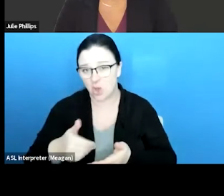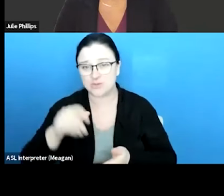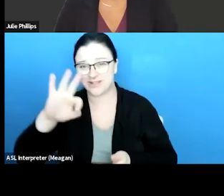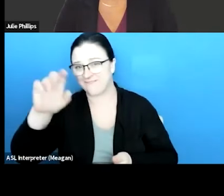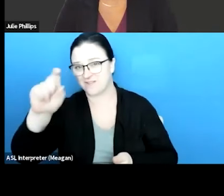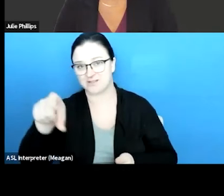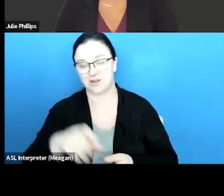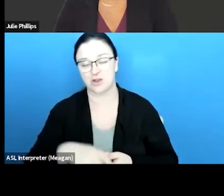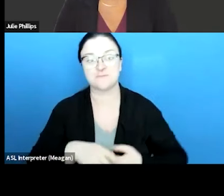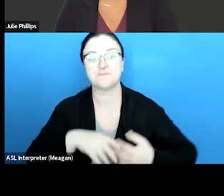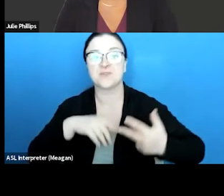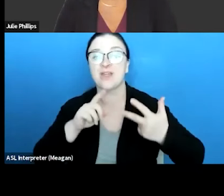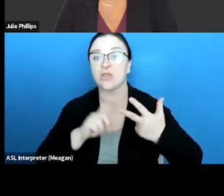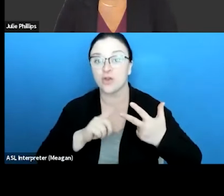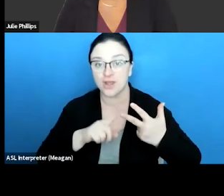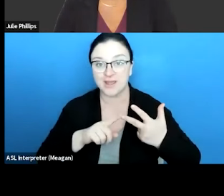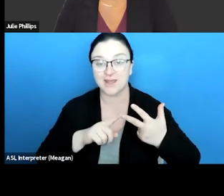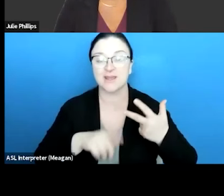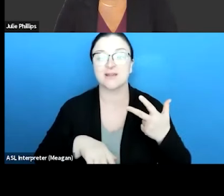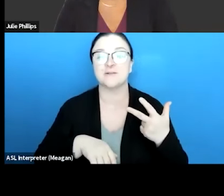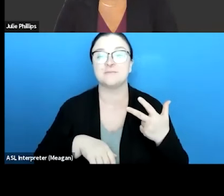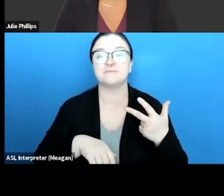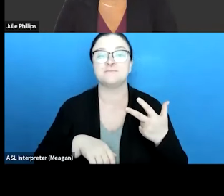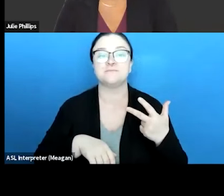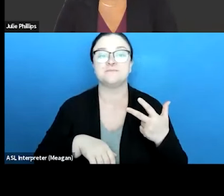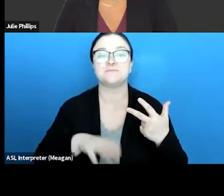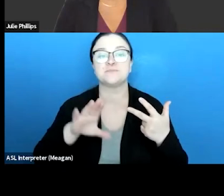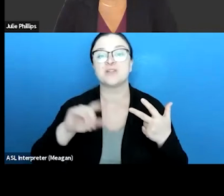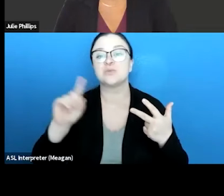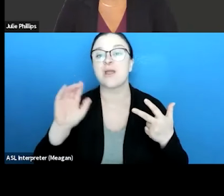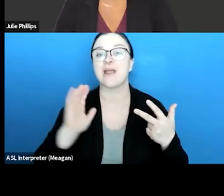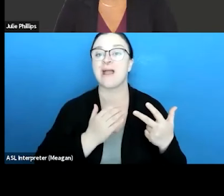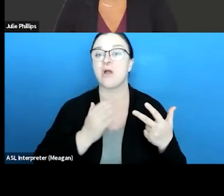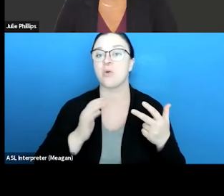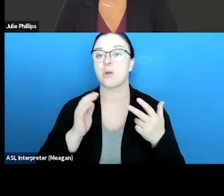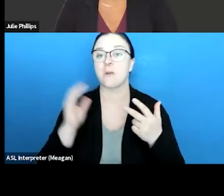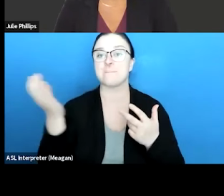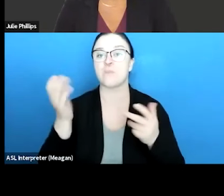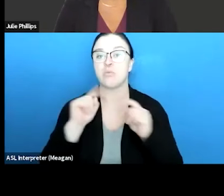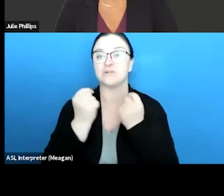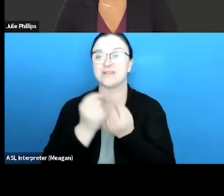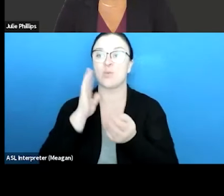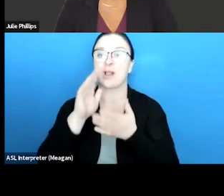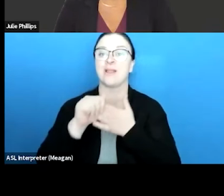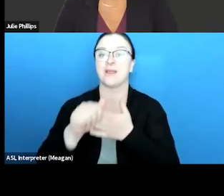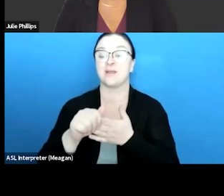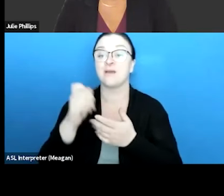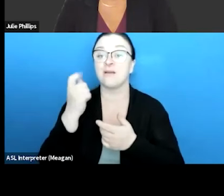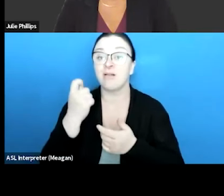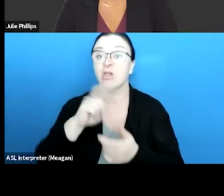Our Level 3 dispatches are where our mobile teams lead, but law enforcement might be on standby,